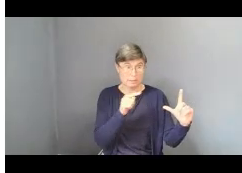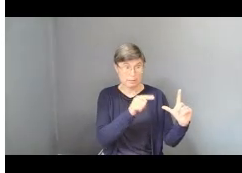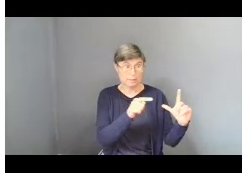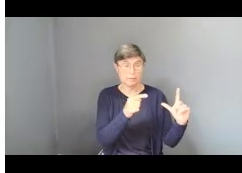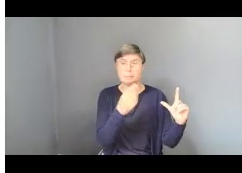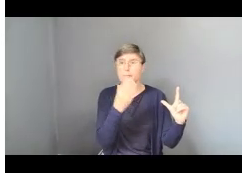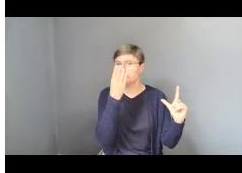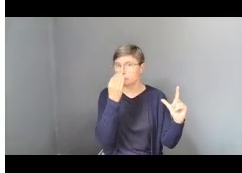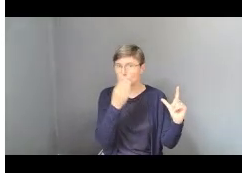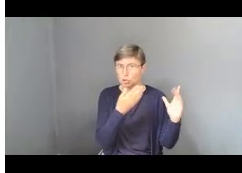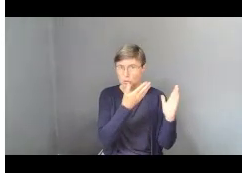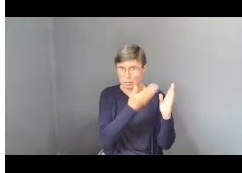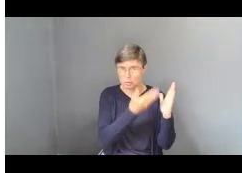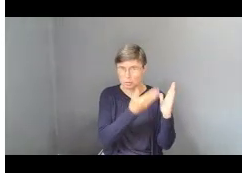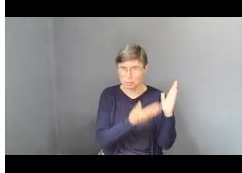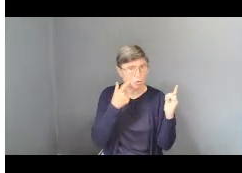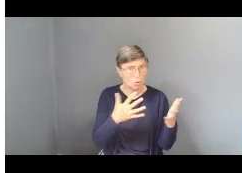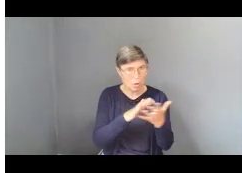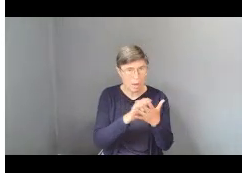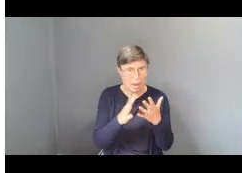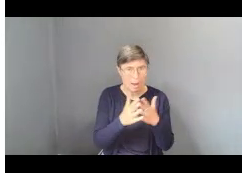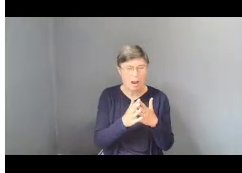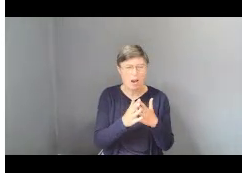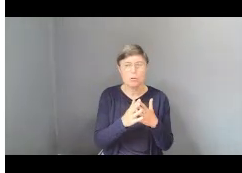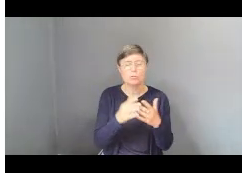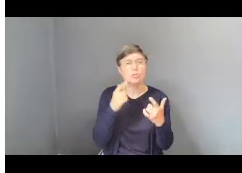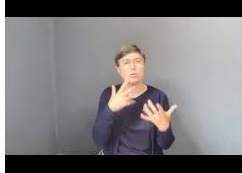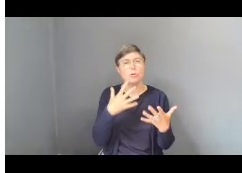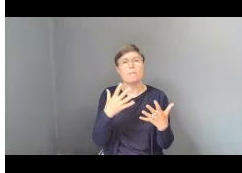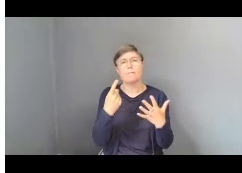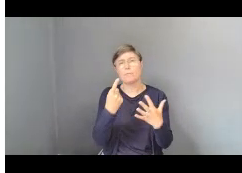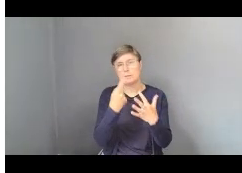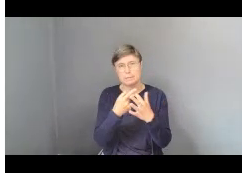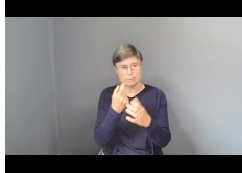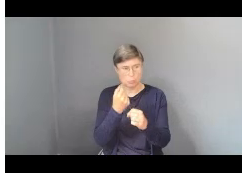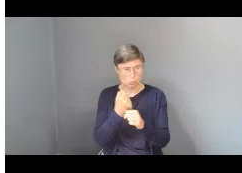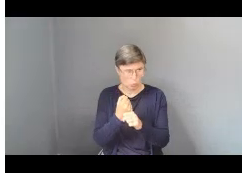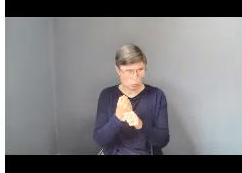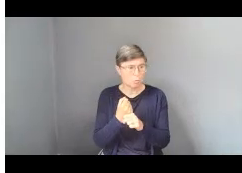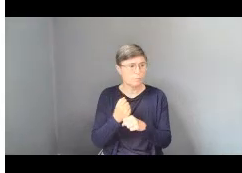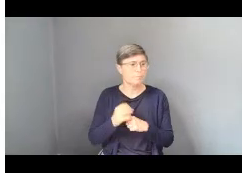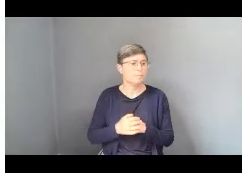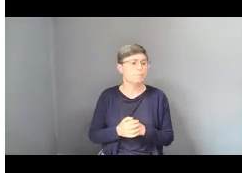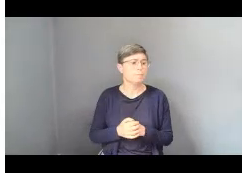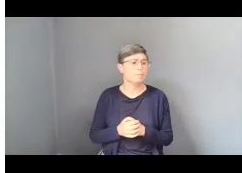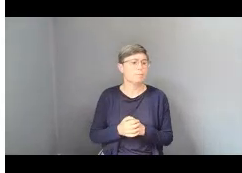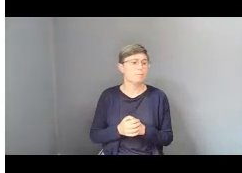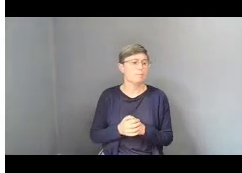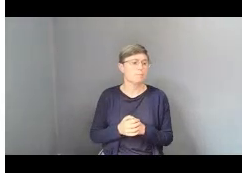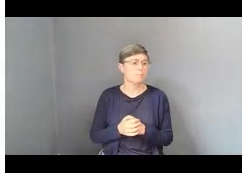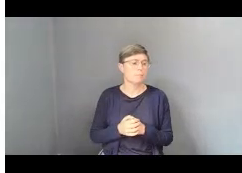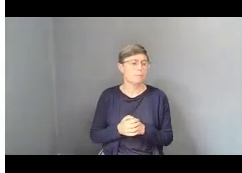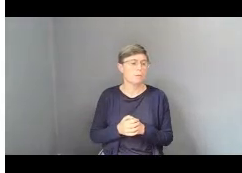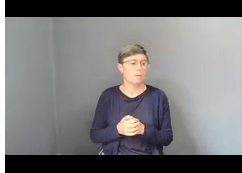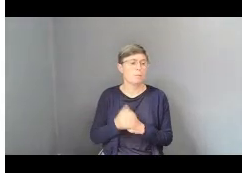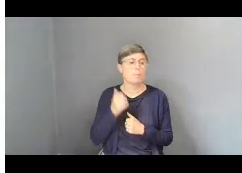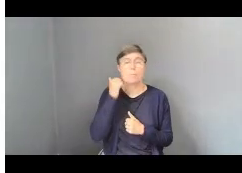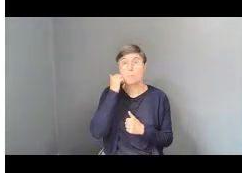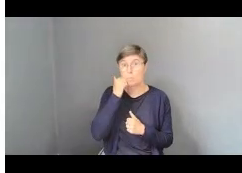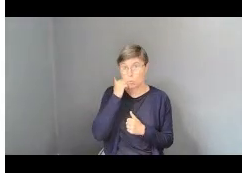I'll start with the first example, which is that you make a claim and then pay for your supports.